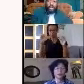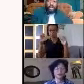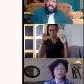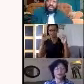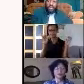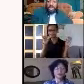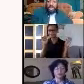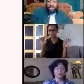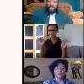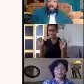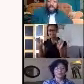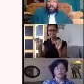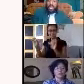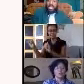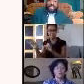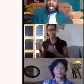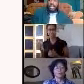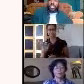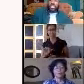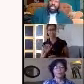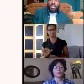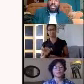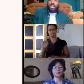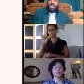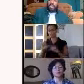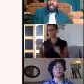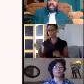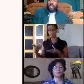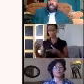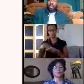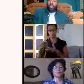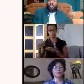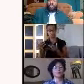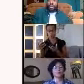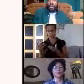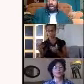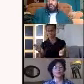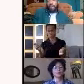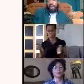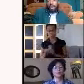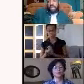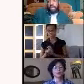and the structure, they were looking for didn't actually change the way the look of said organization.